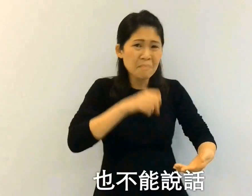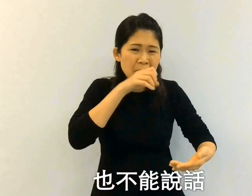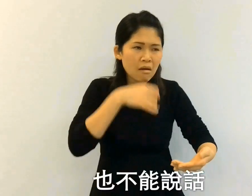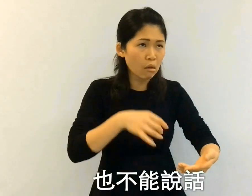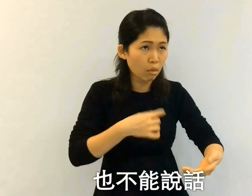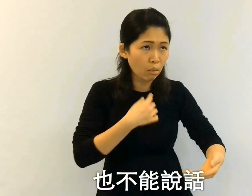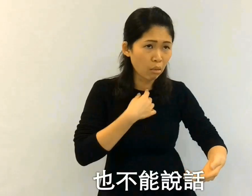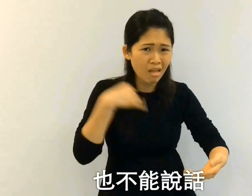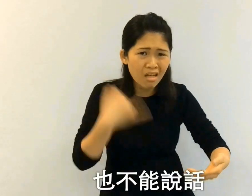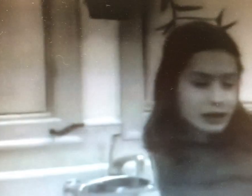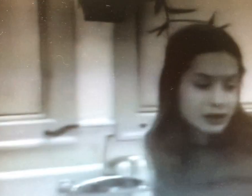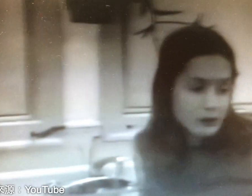She was unable to talk.